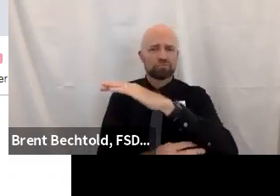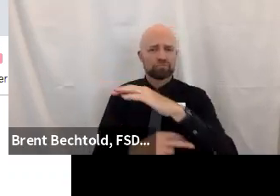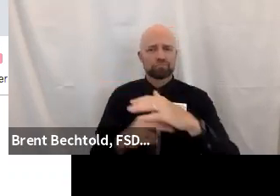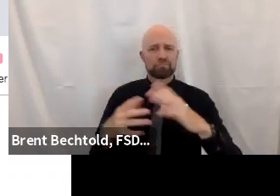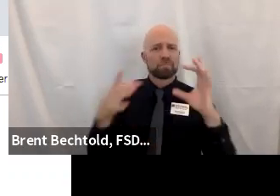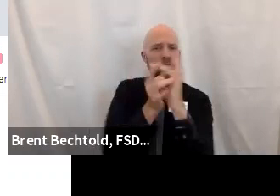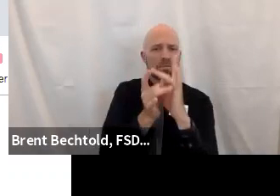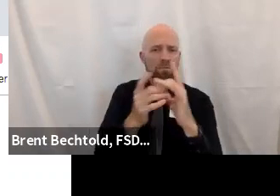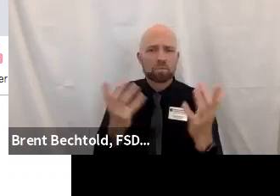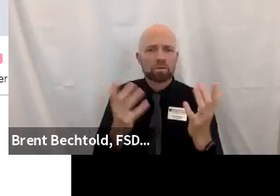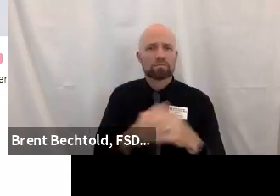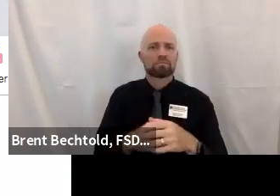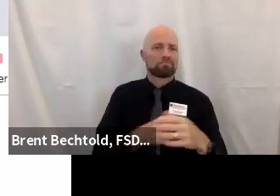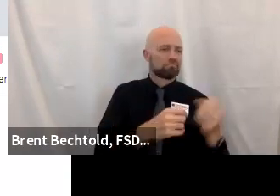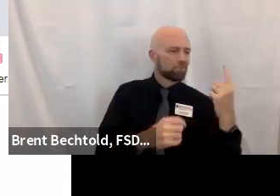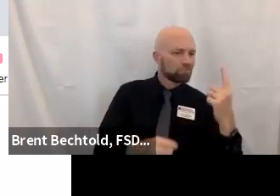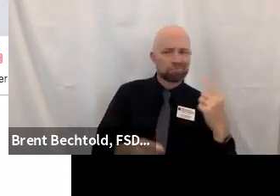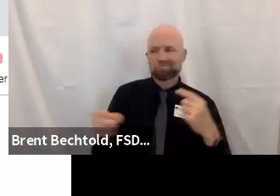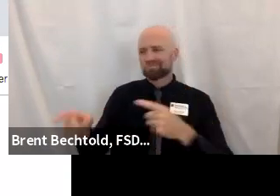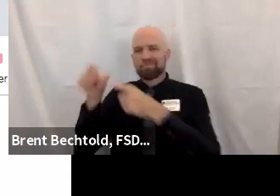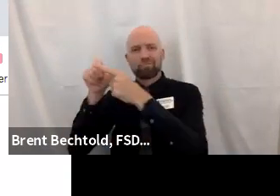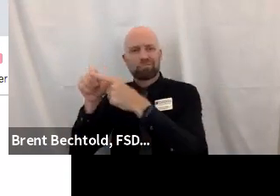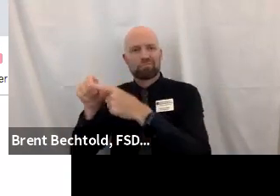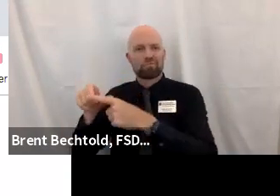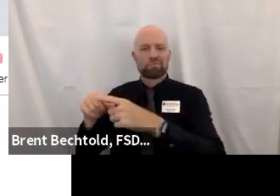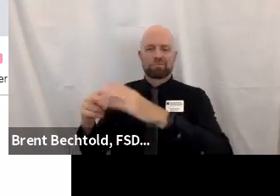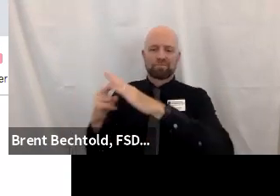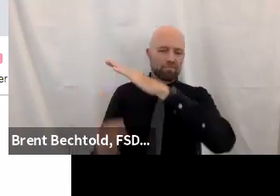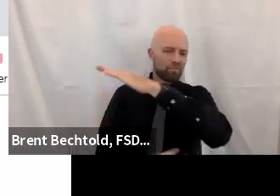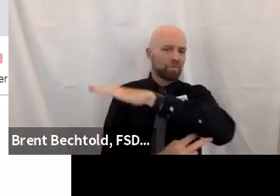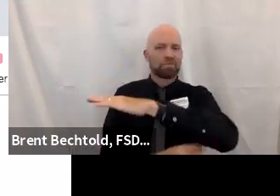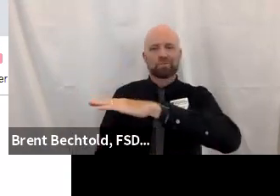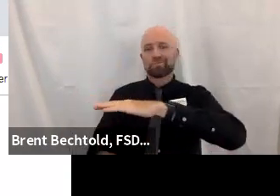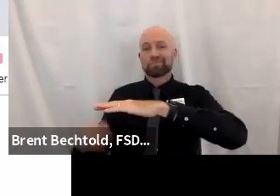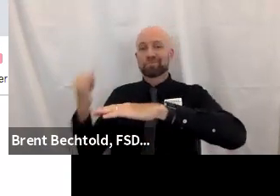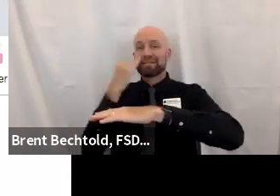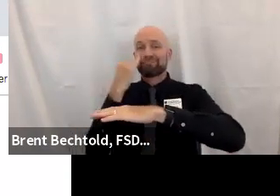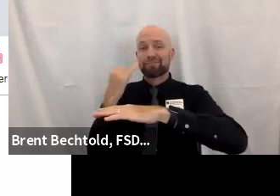And he says that fluency is a bridge between comprehension and vocabulary